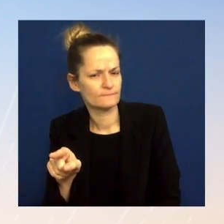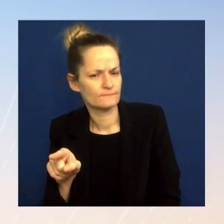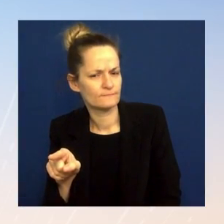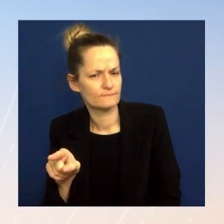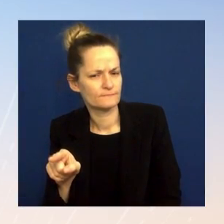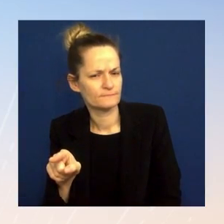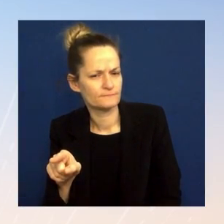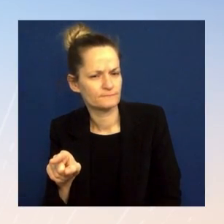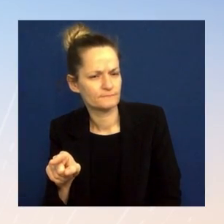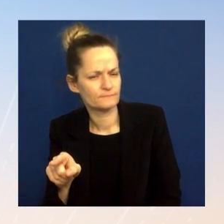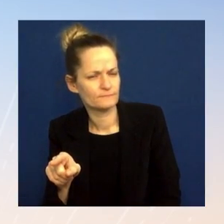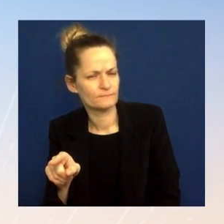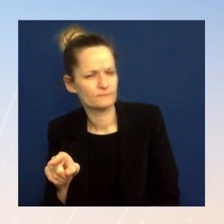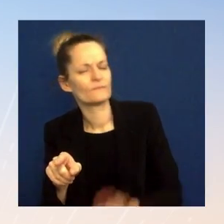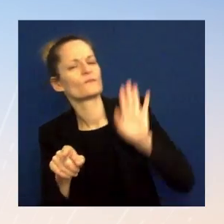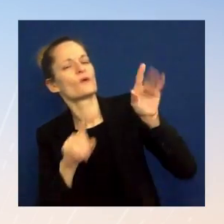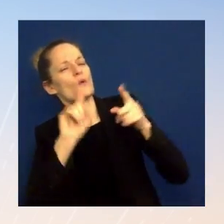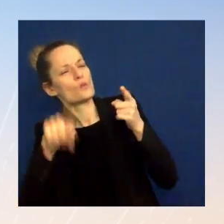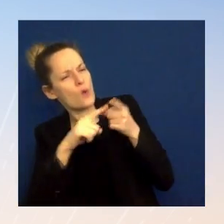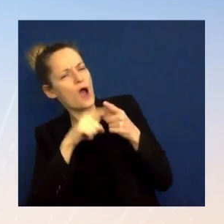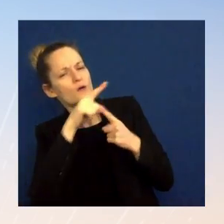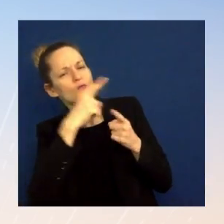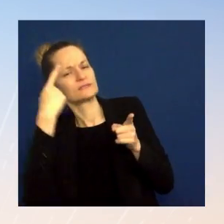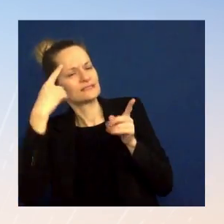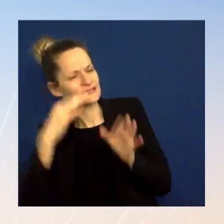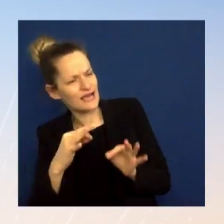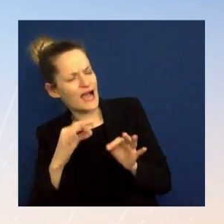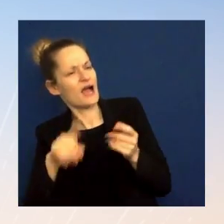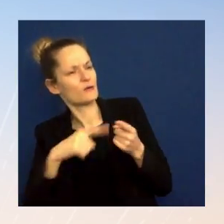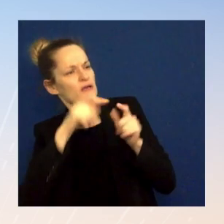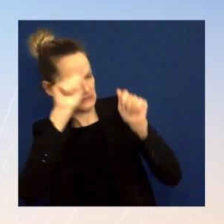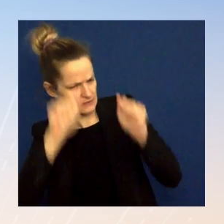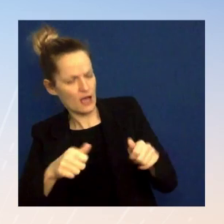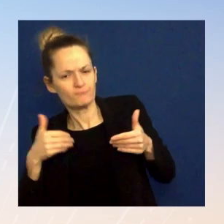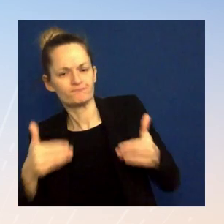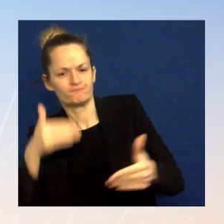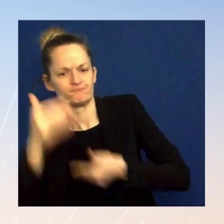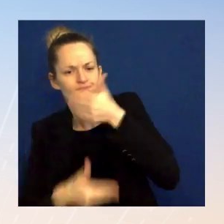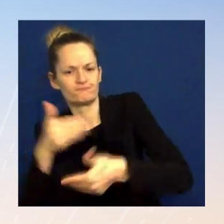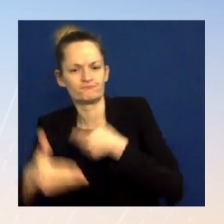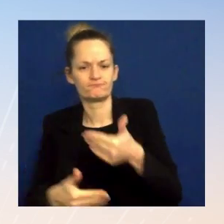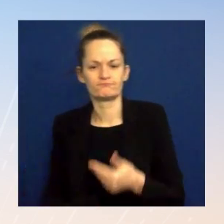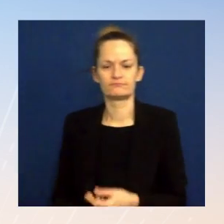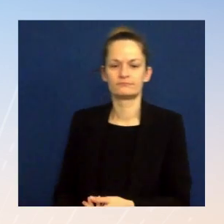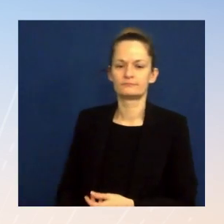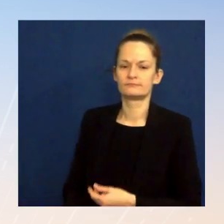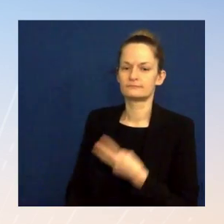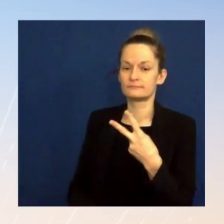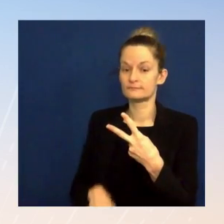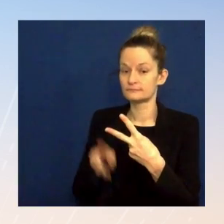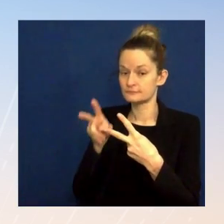if you wish? Thank you. Mr. Sullivan: So, on the second, I'm not fixing a date on that. Obviously, we closely monitor